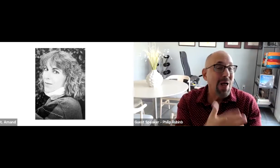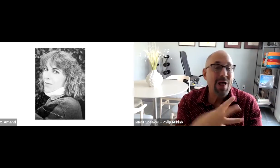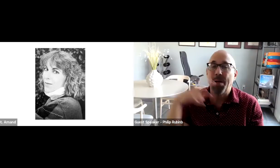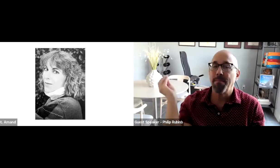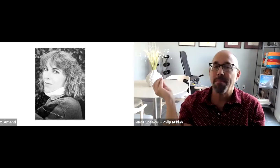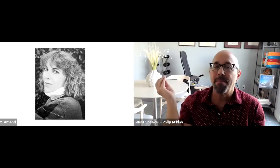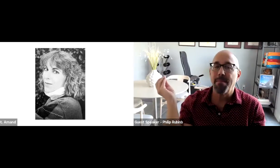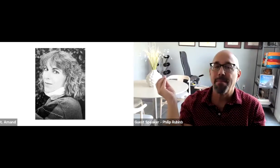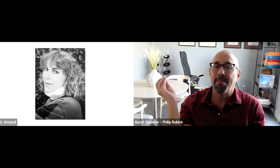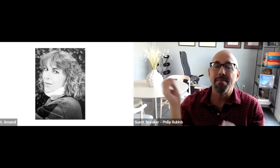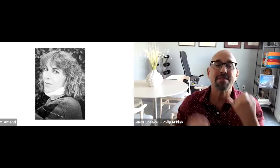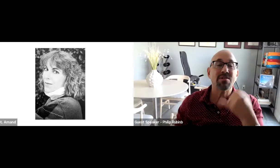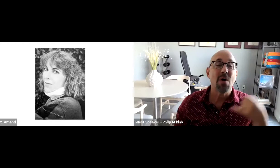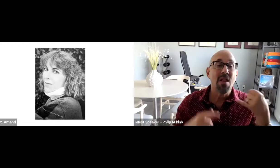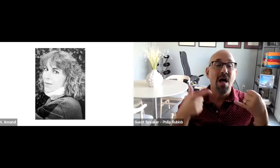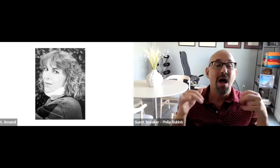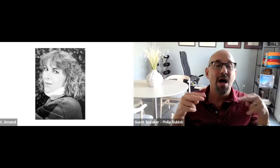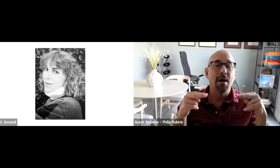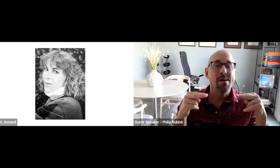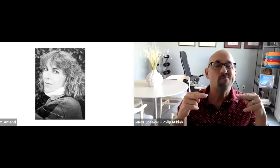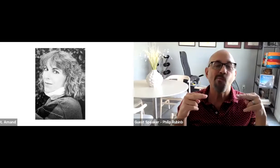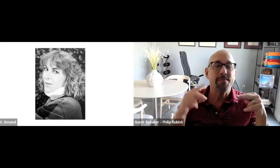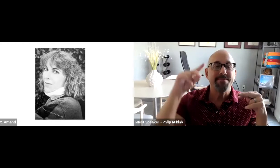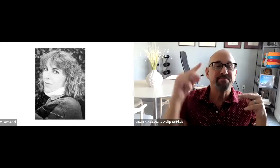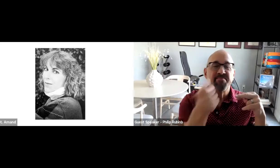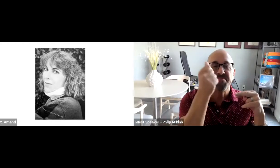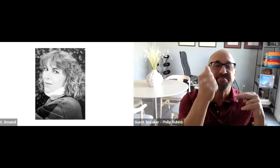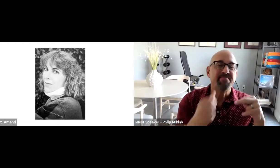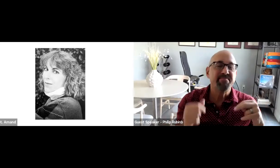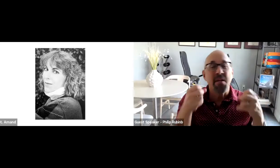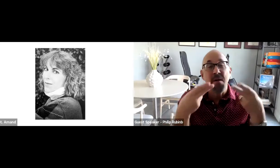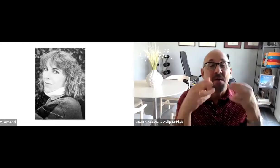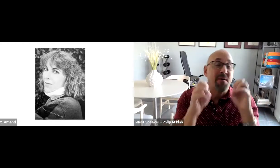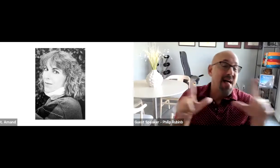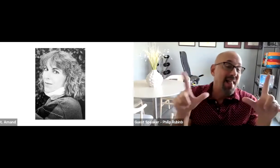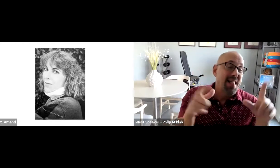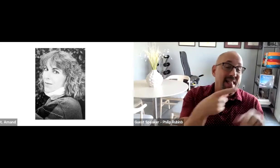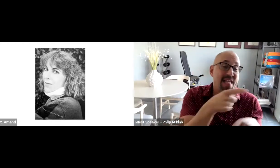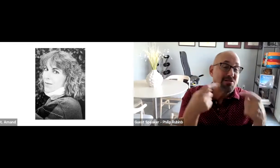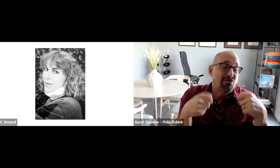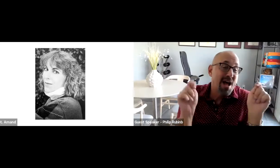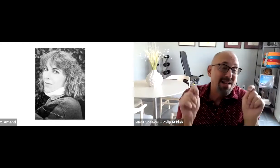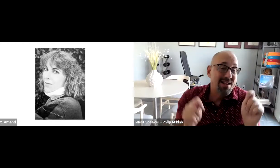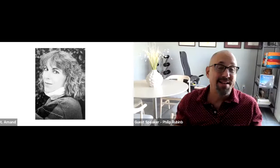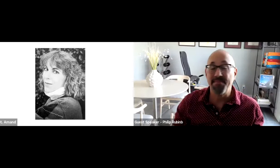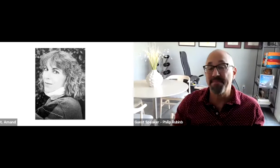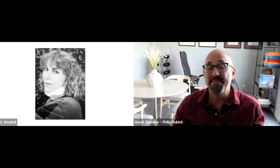"but you're not a good fit for this agency. Thank you." And then she was gone, and Julianna and Guy just looked at each other and said,